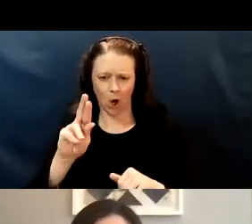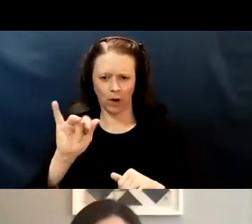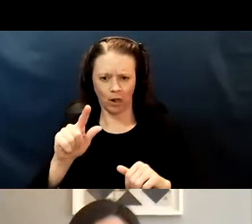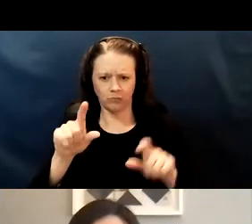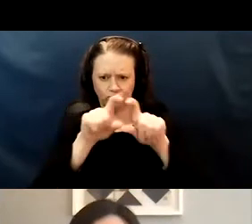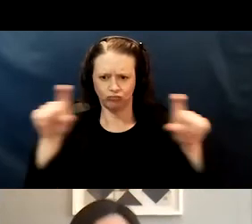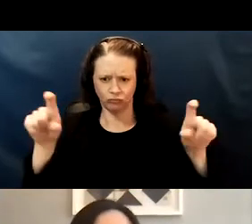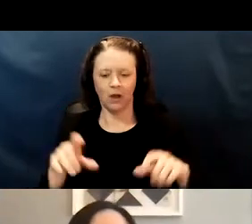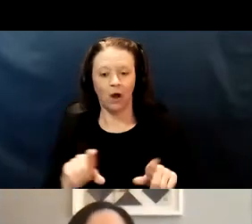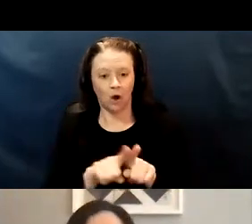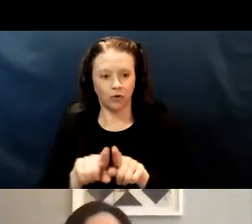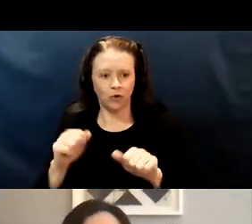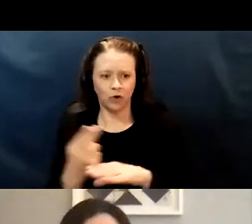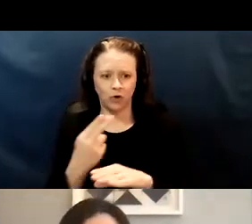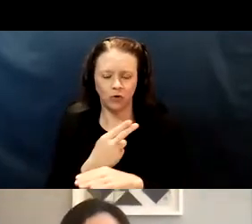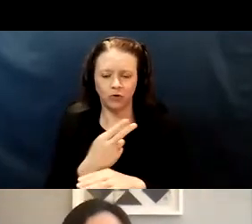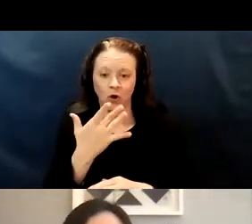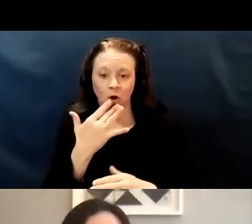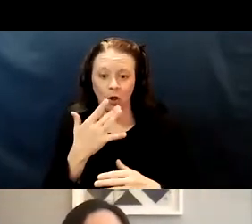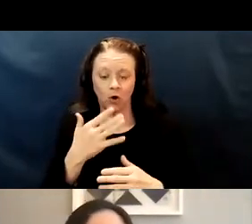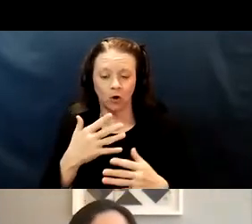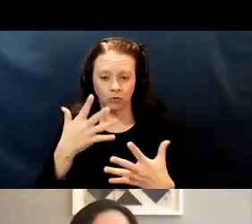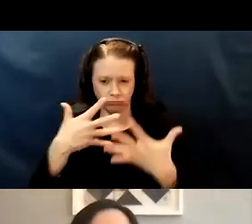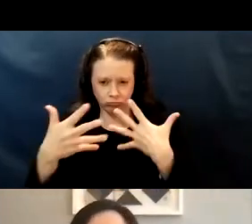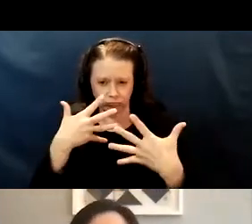you'll receive soon that you can check to see if you have enough